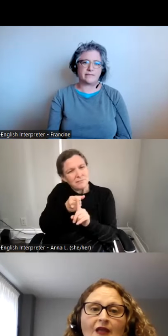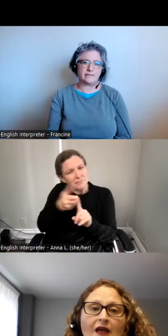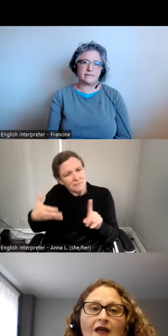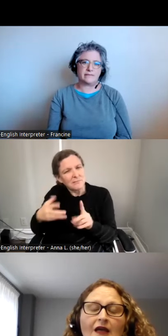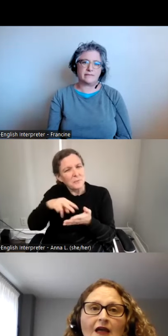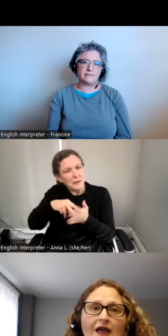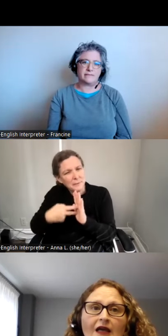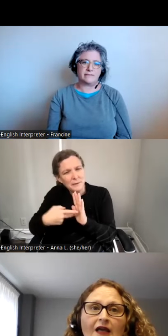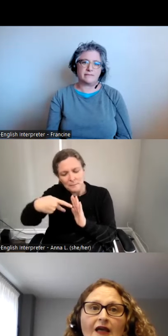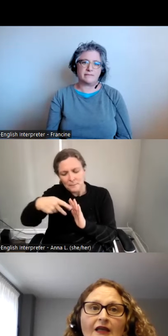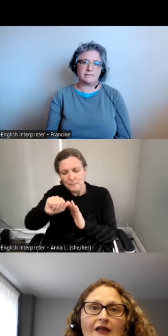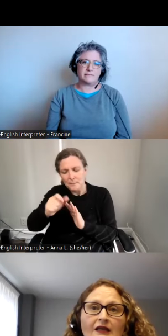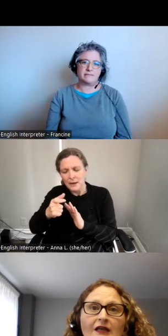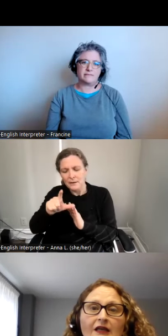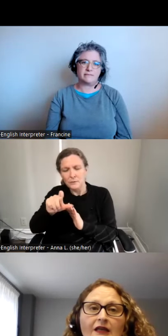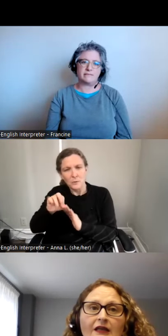reactive